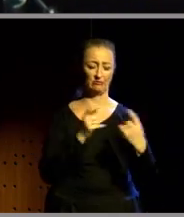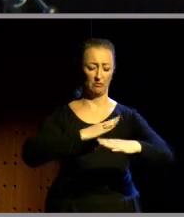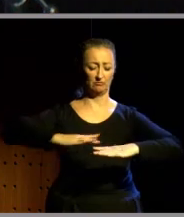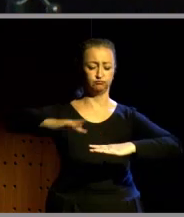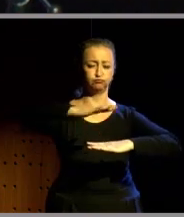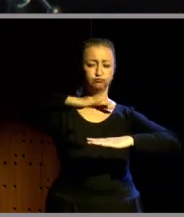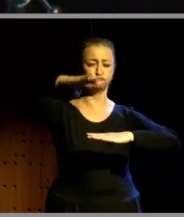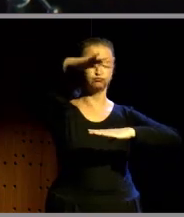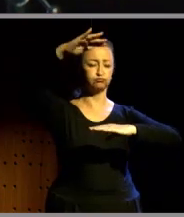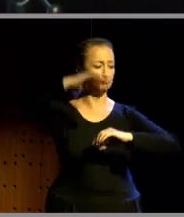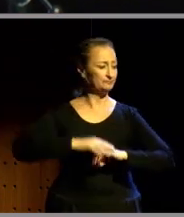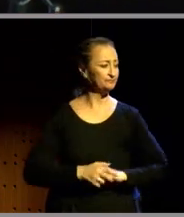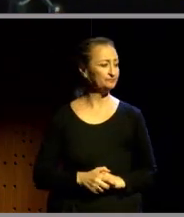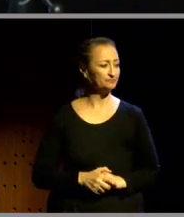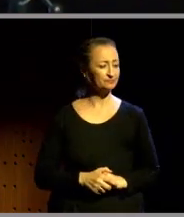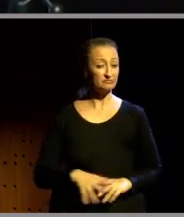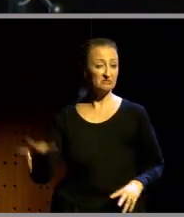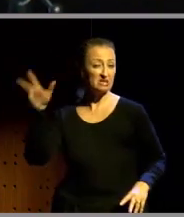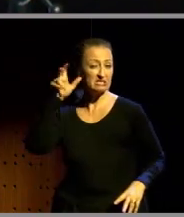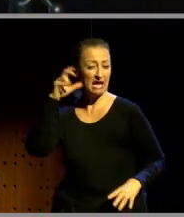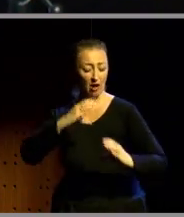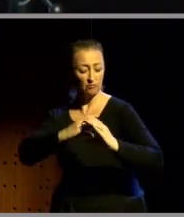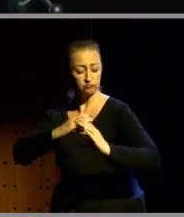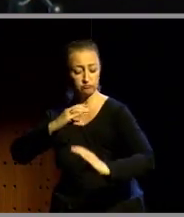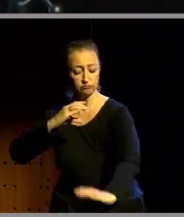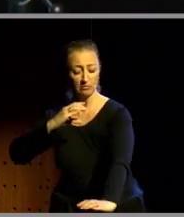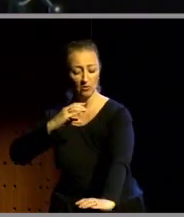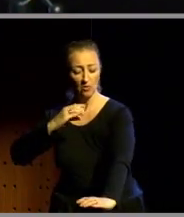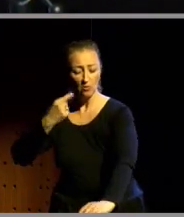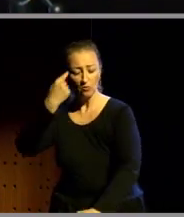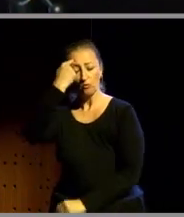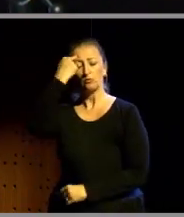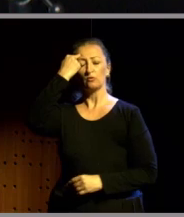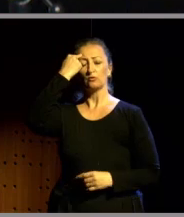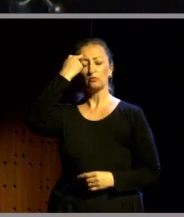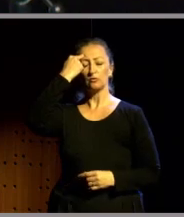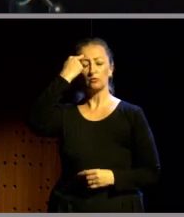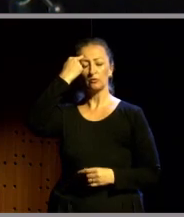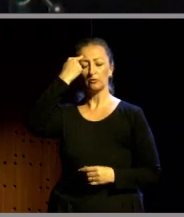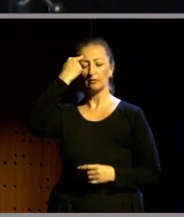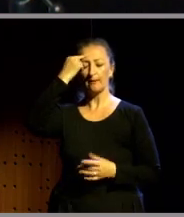The sound of the didgeridoo does evoke our old people,